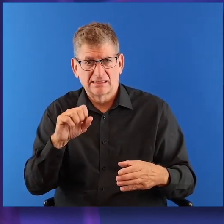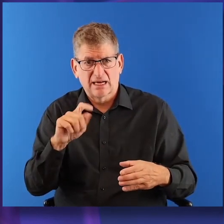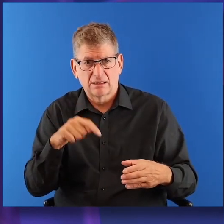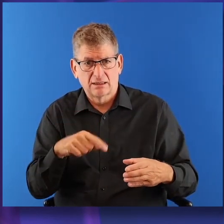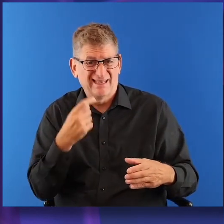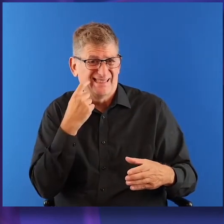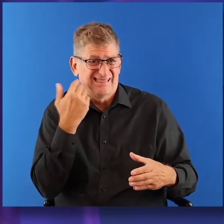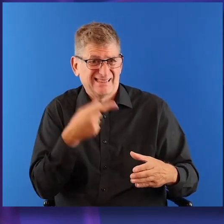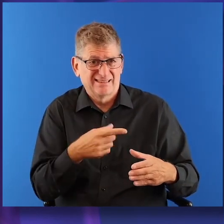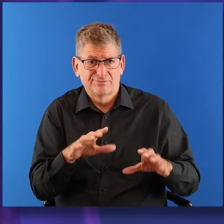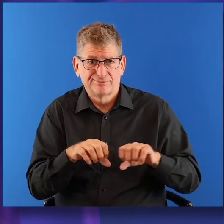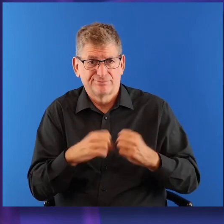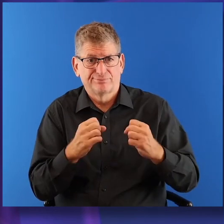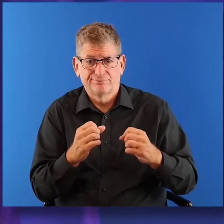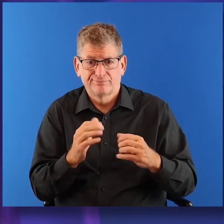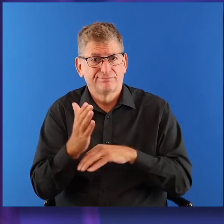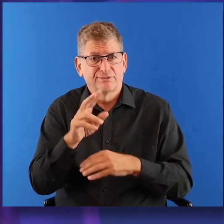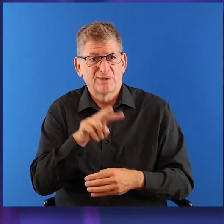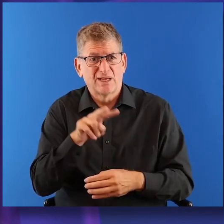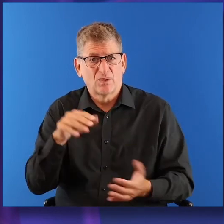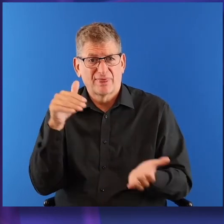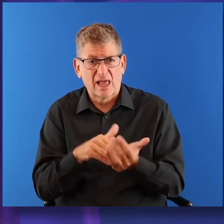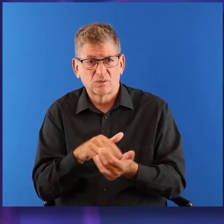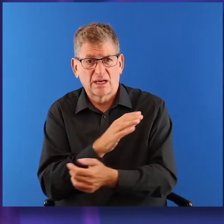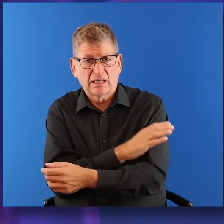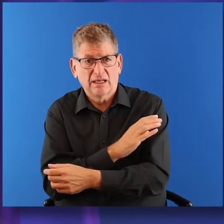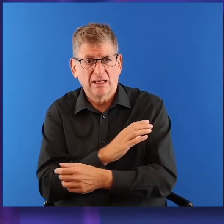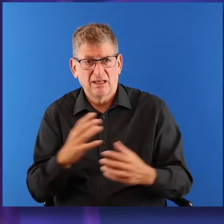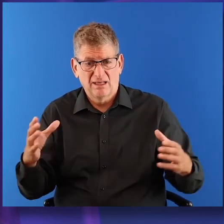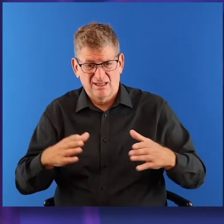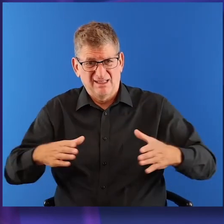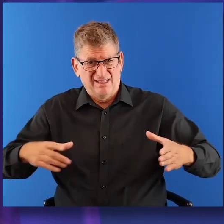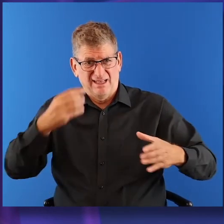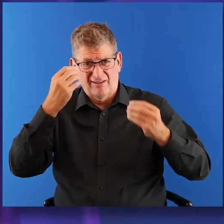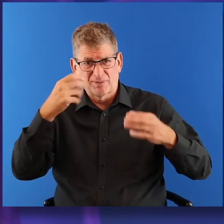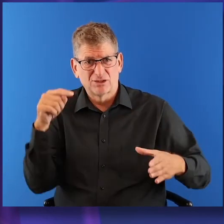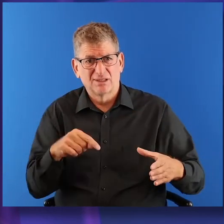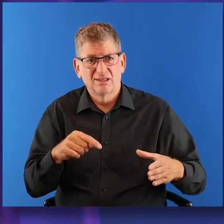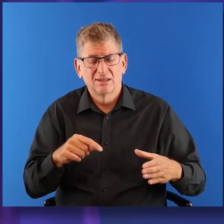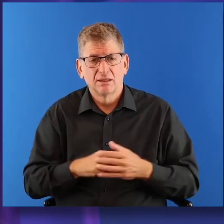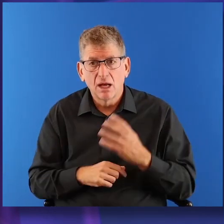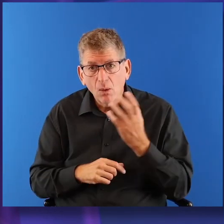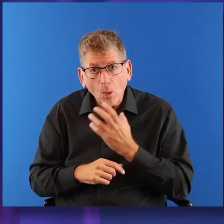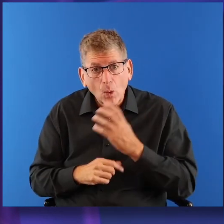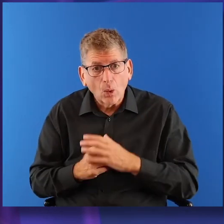and just broke 22,000 clinics that are also part of it as an example. Wow. The way that this